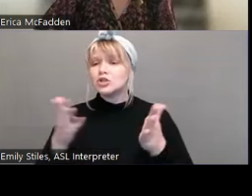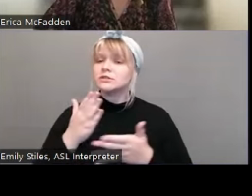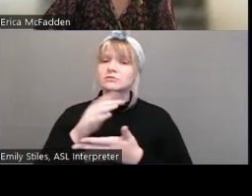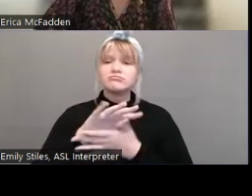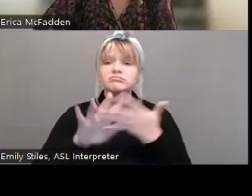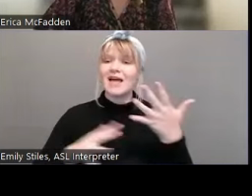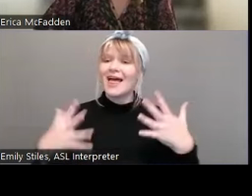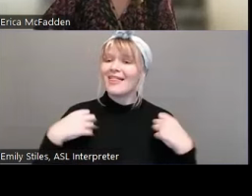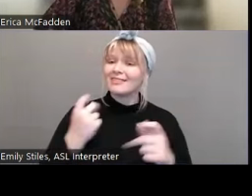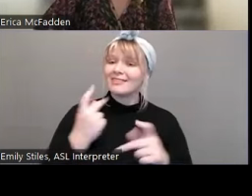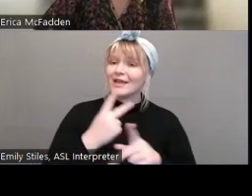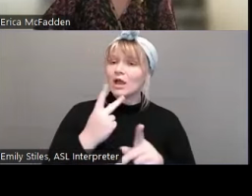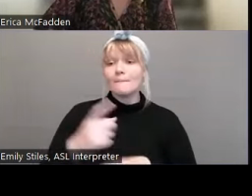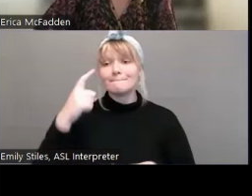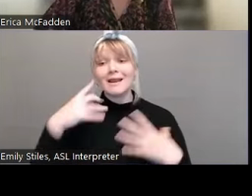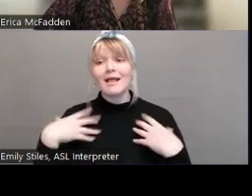independent living, and other supportive services.